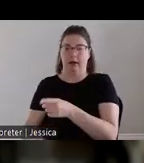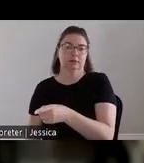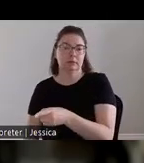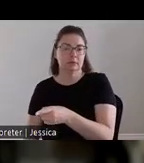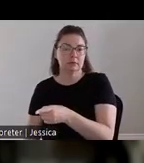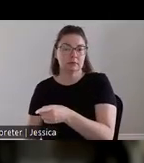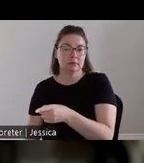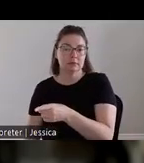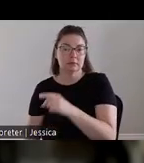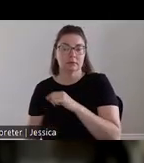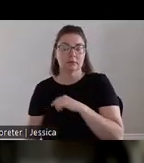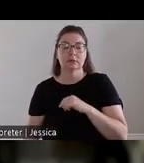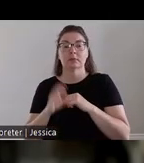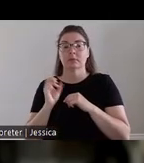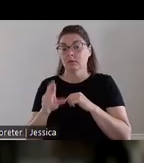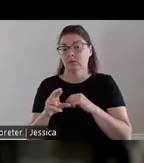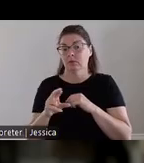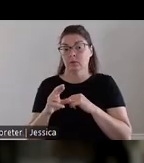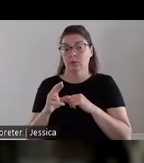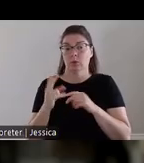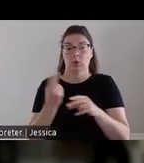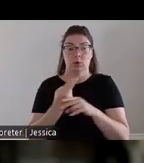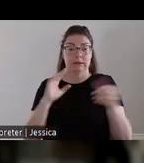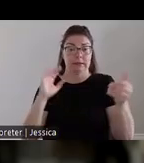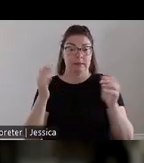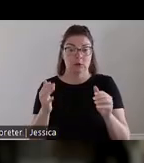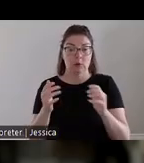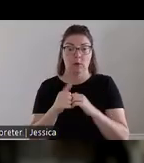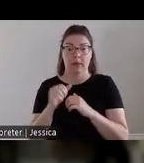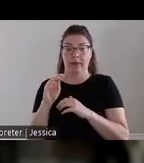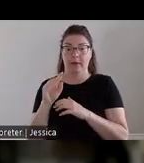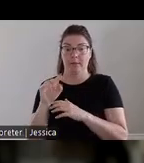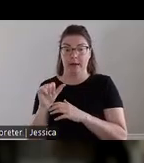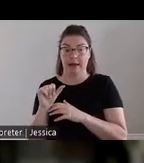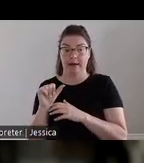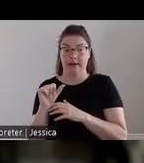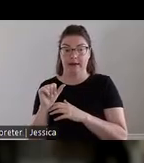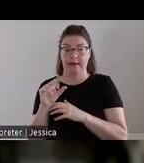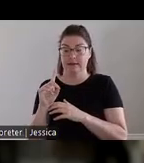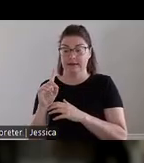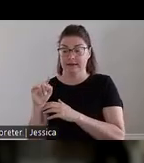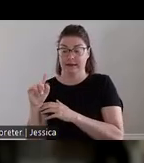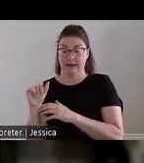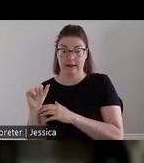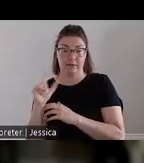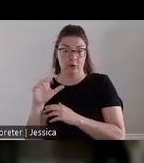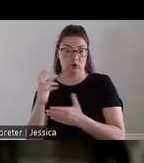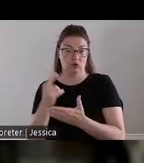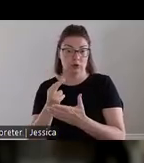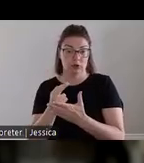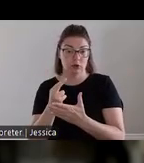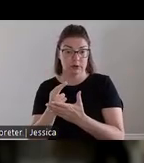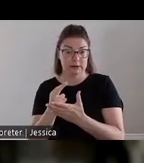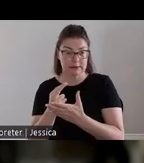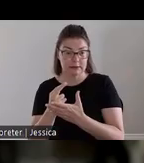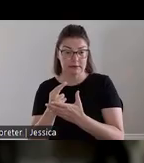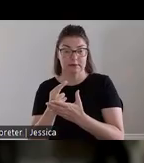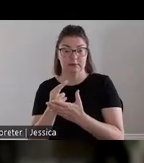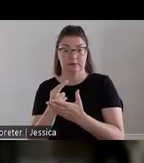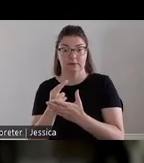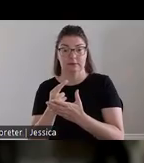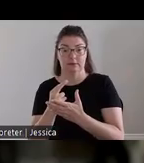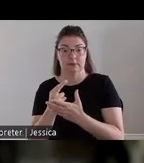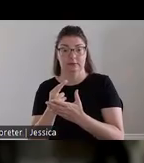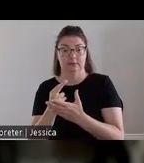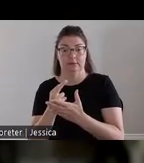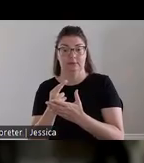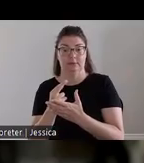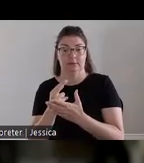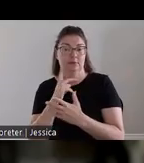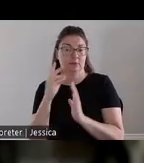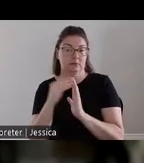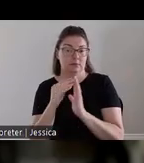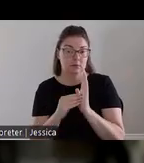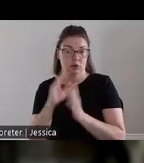comparisons of metadata across your resources to, to document your progress toward increasing